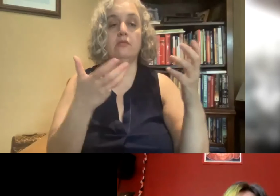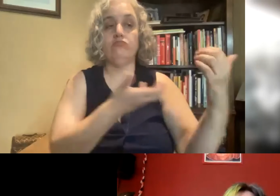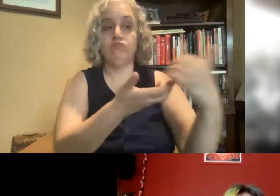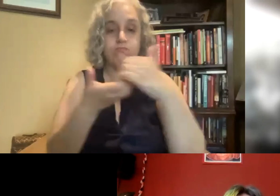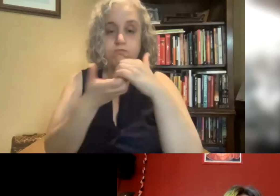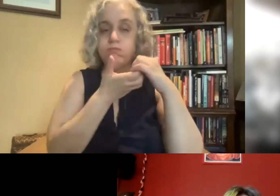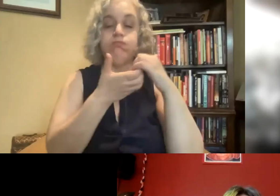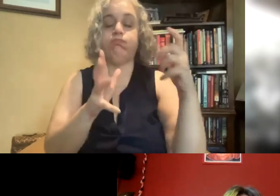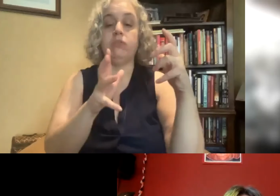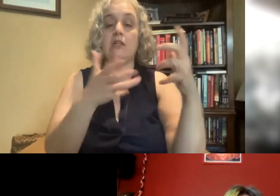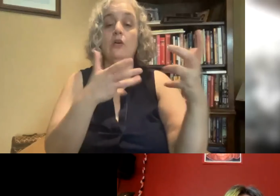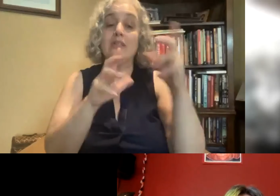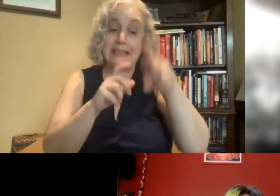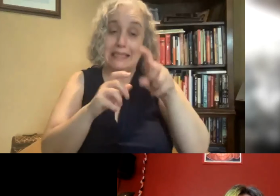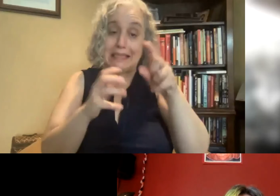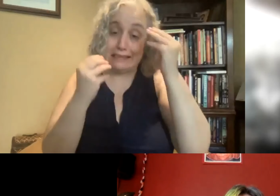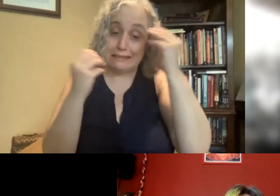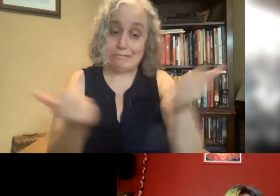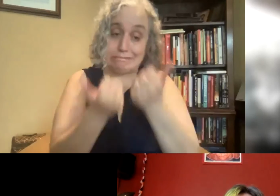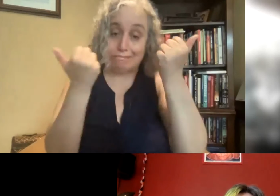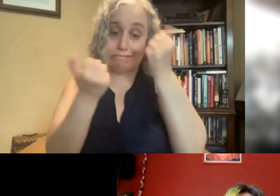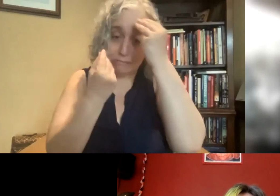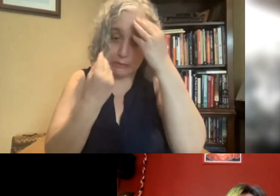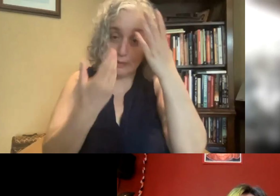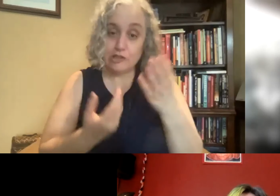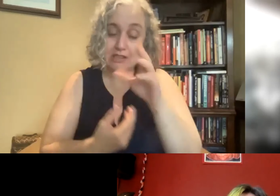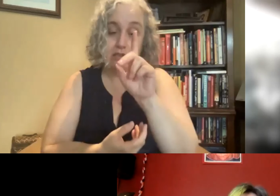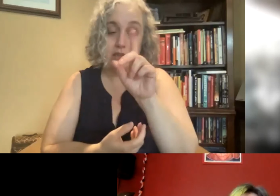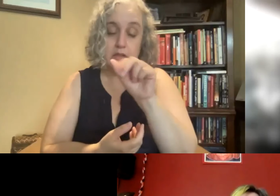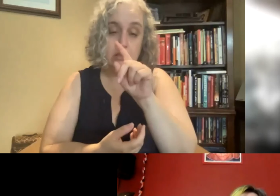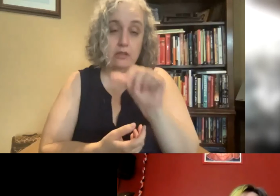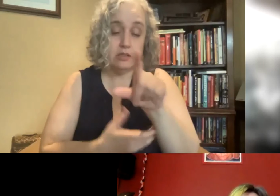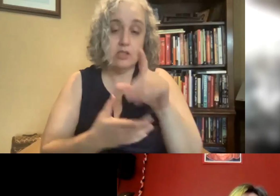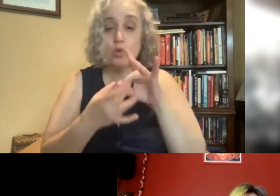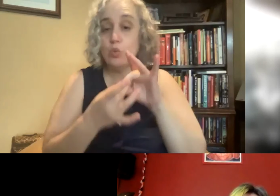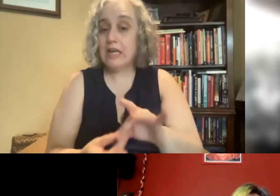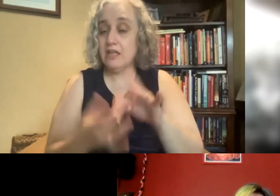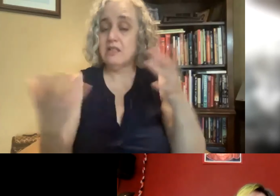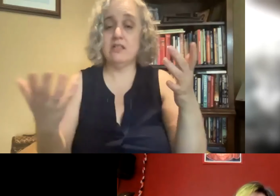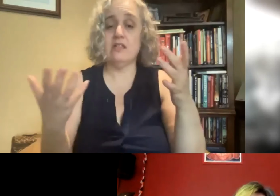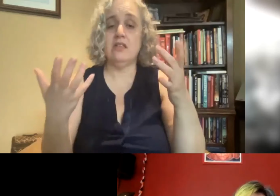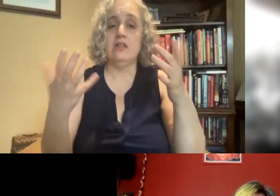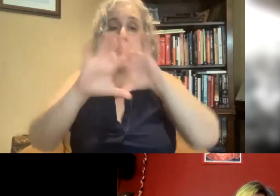need a large dataset and it's for the good of all, for us to collaborate.